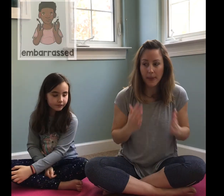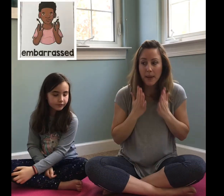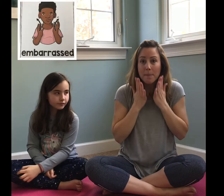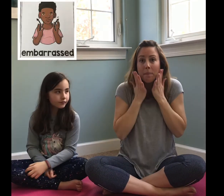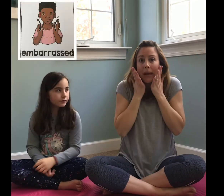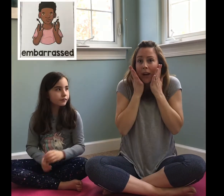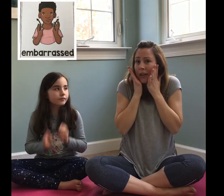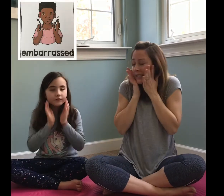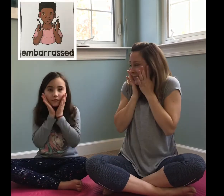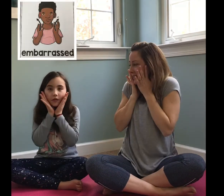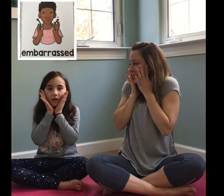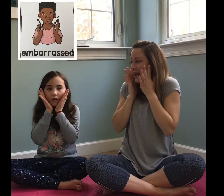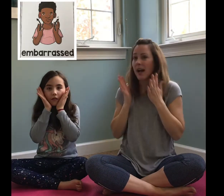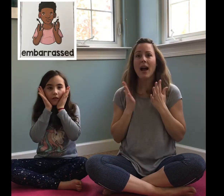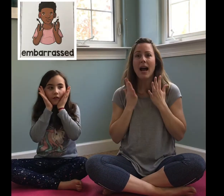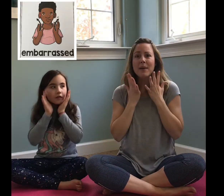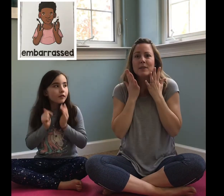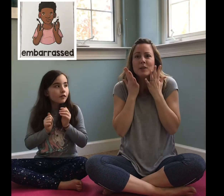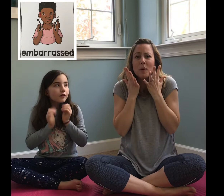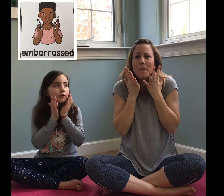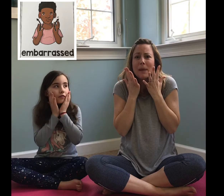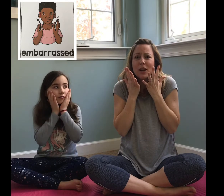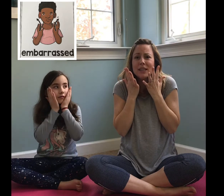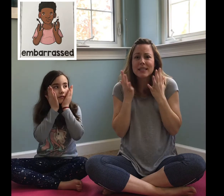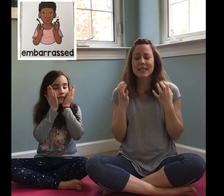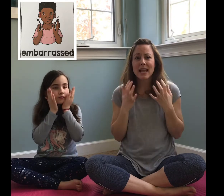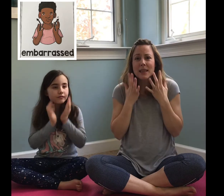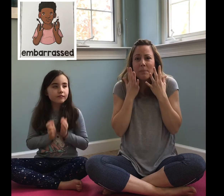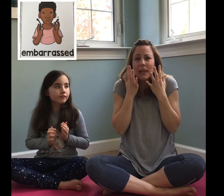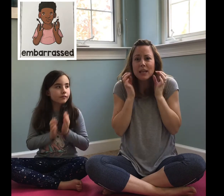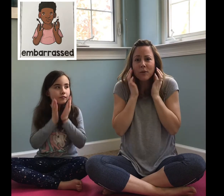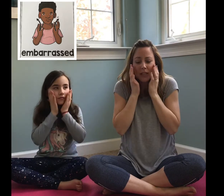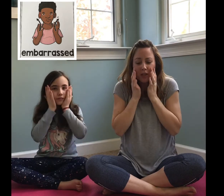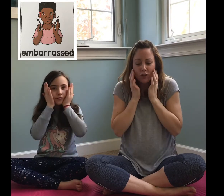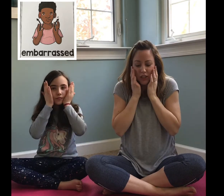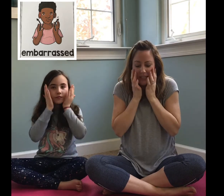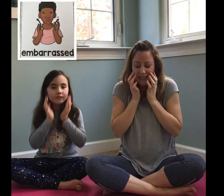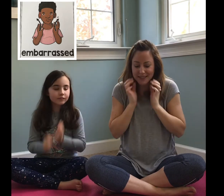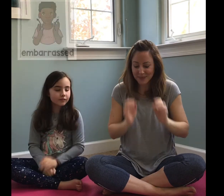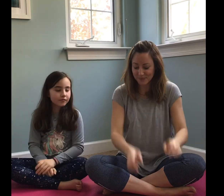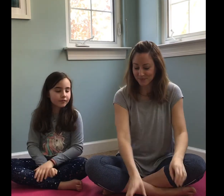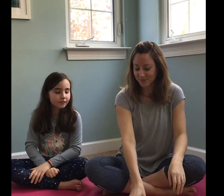Embarrassed, I'm so embarrassed, like the blood going to your cheeks